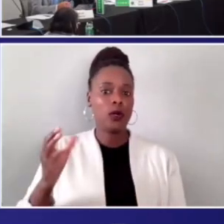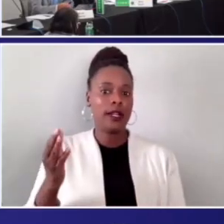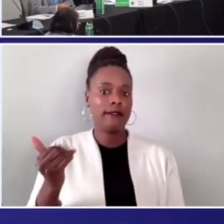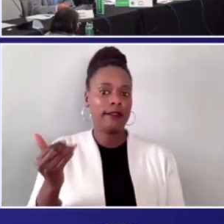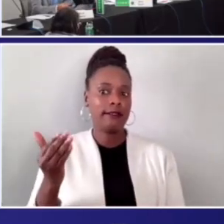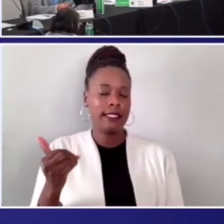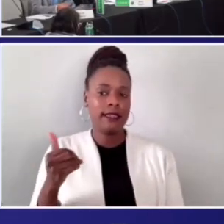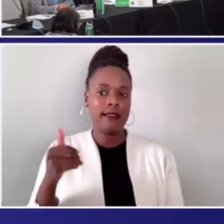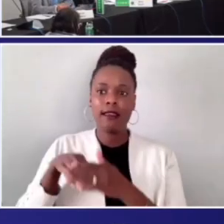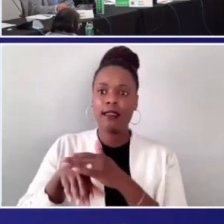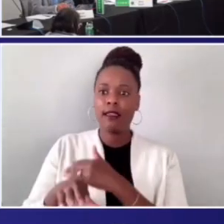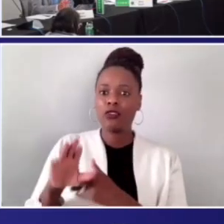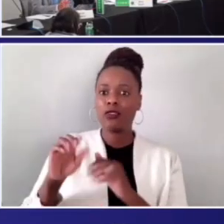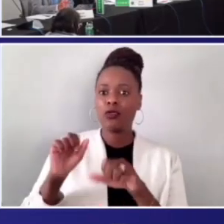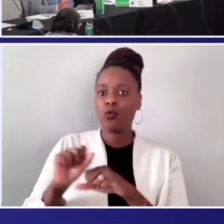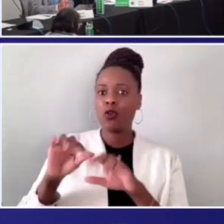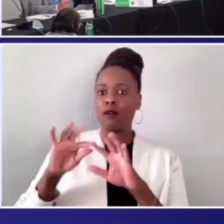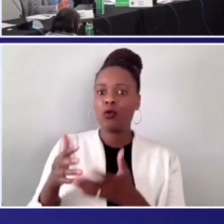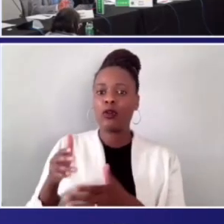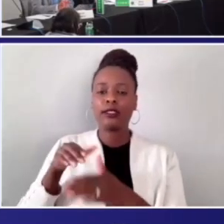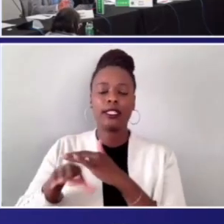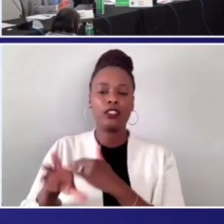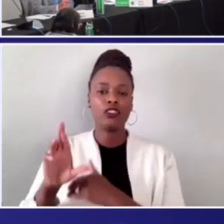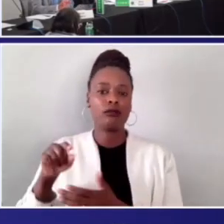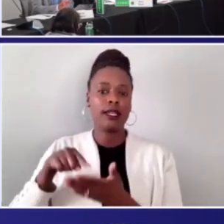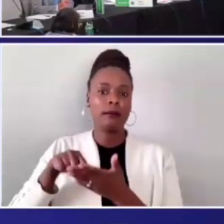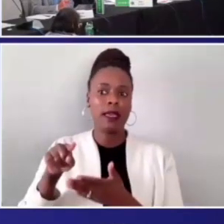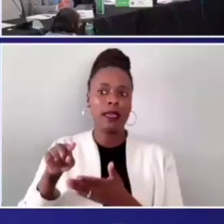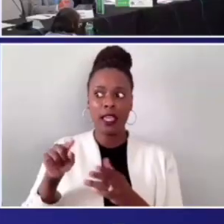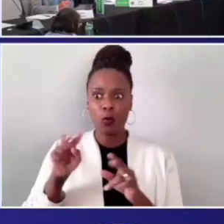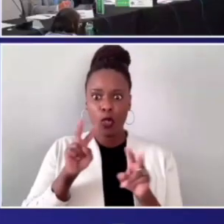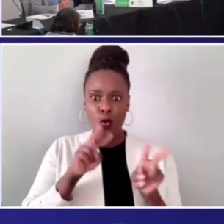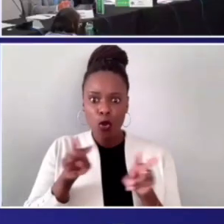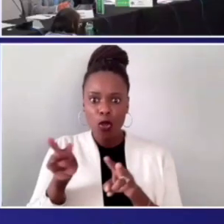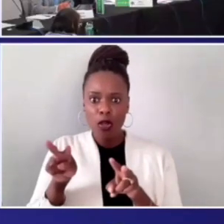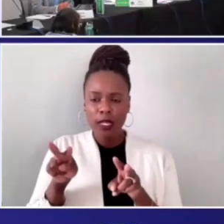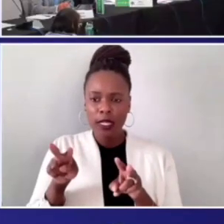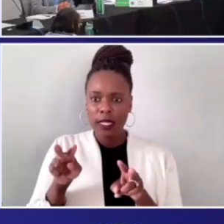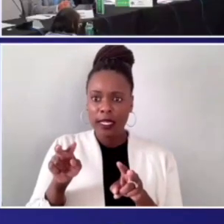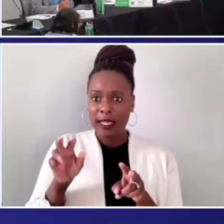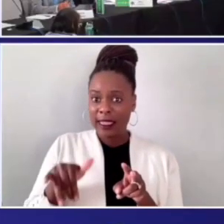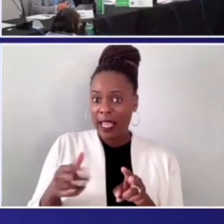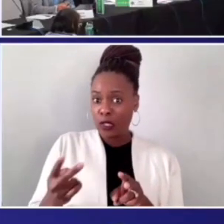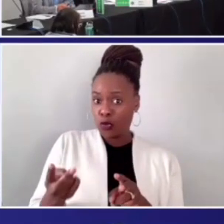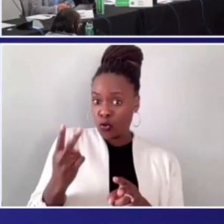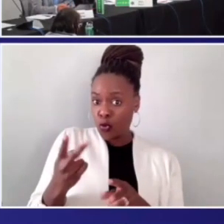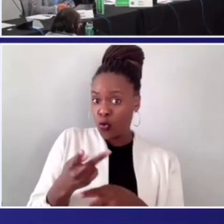entered repayment. When you're looking at it, do you treat those as two different loans because they have two different repayment